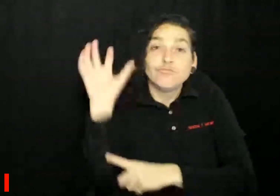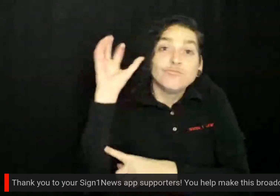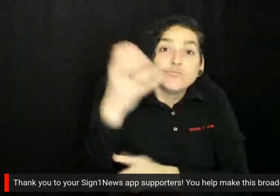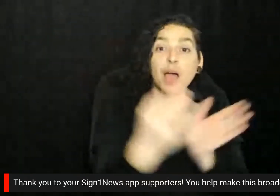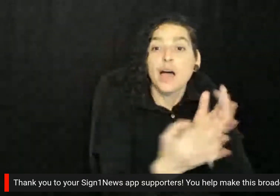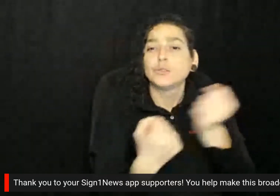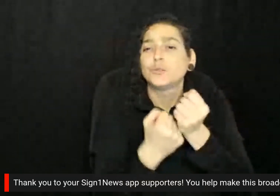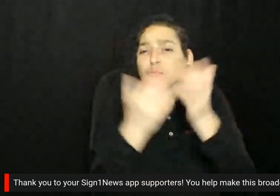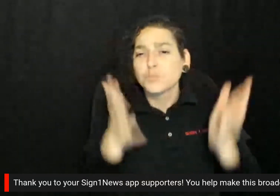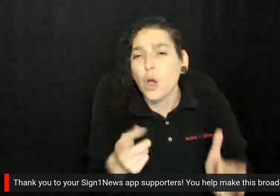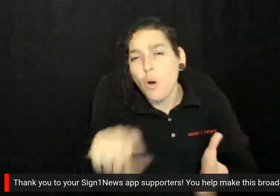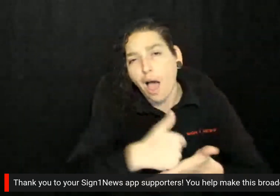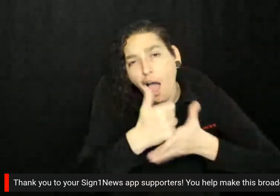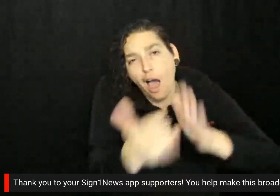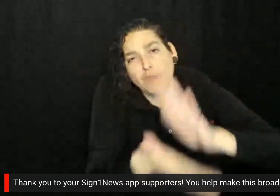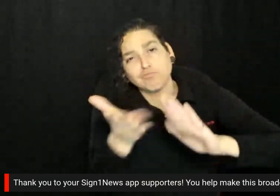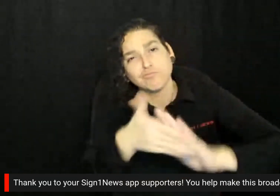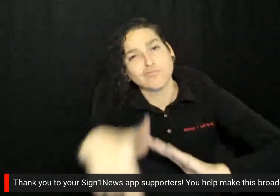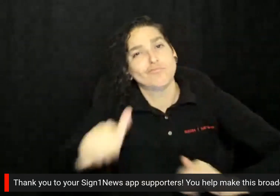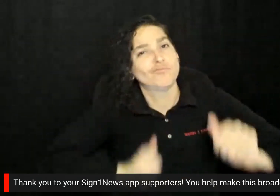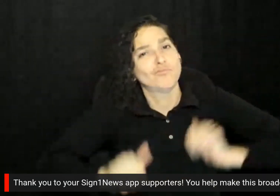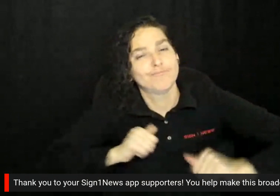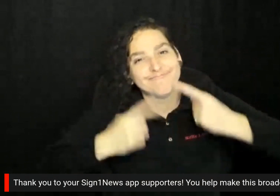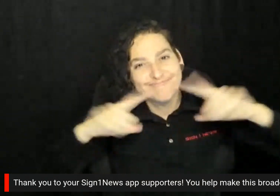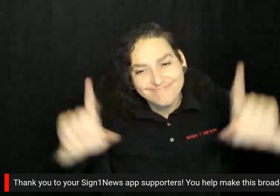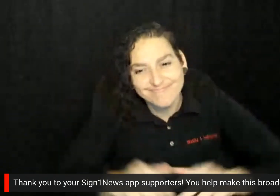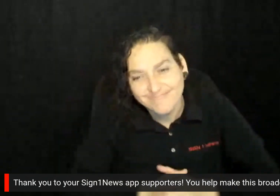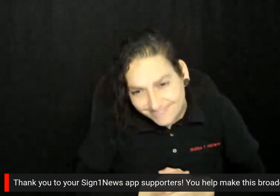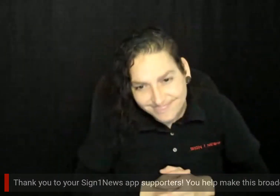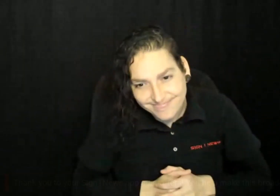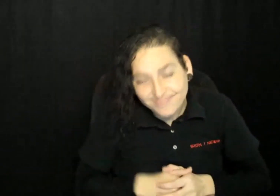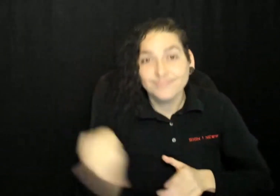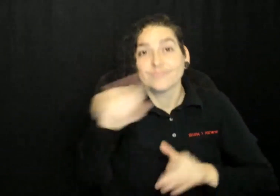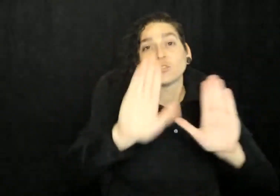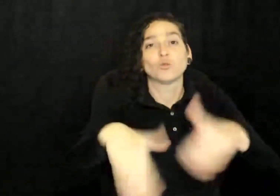a big thank you to our Sign1News app supporters you help make this broadcast happen